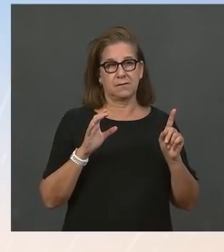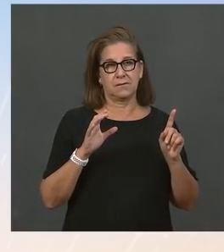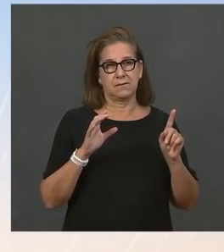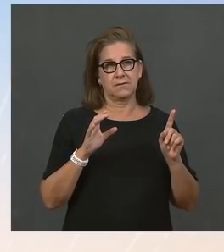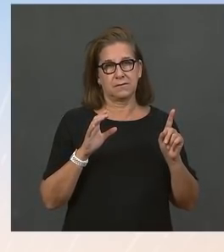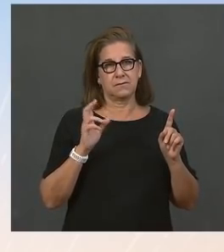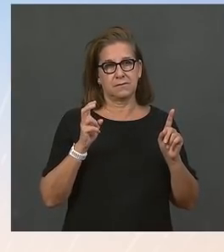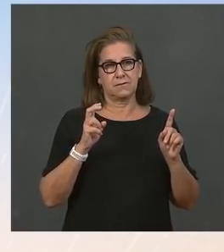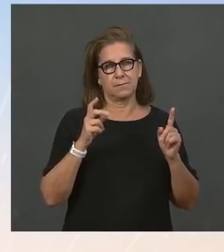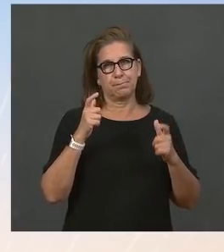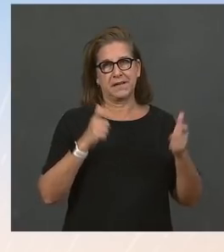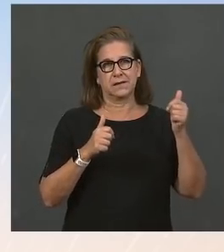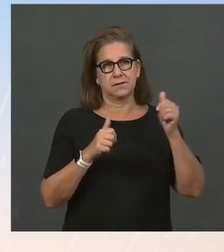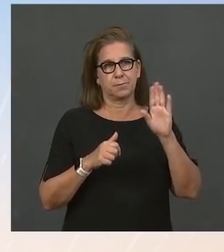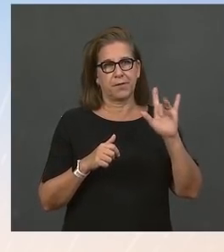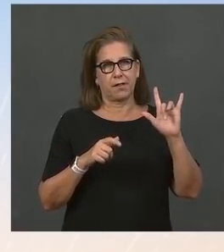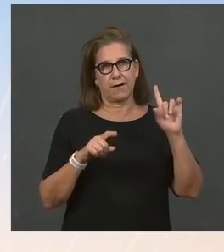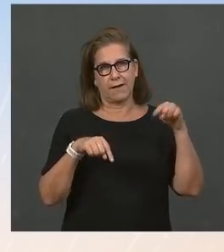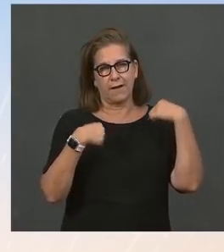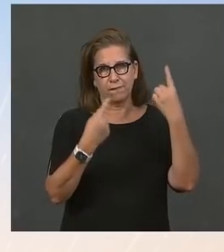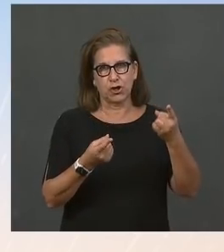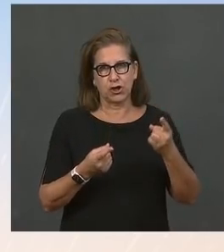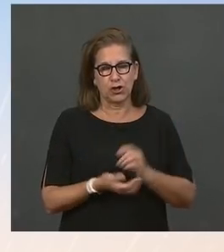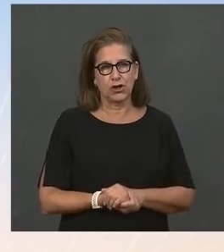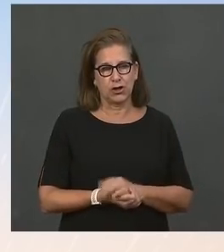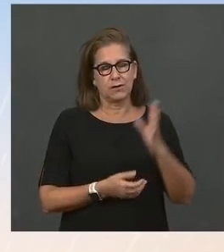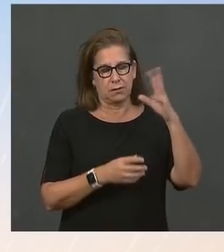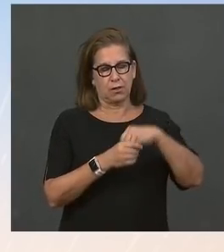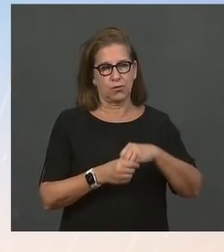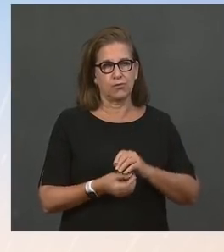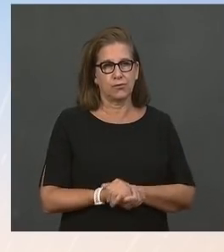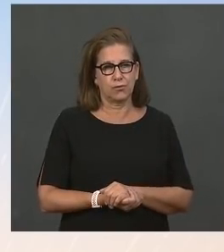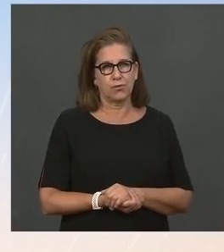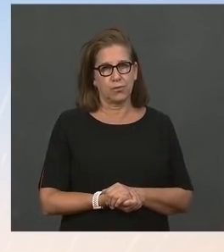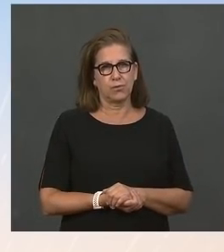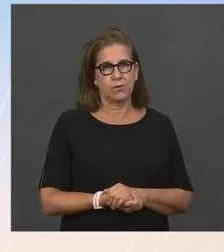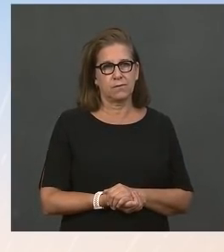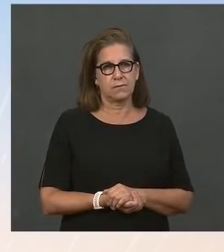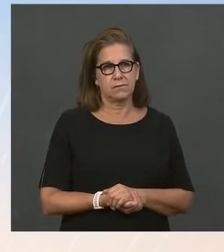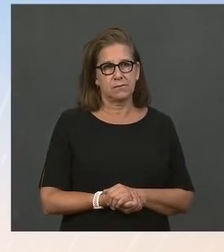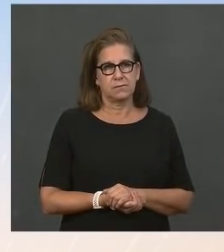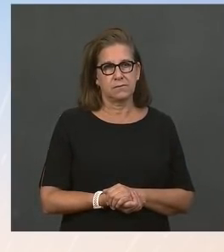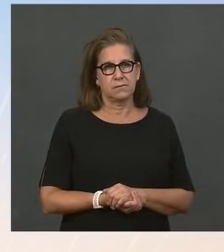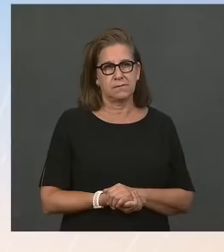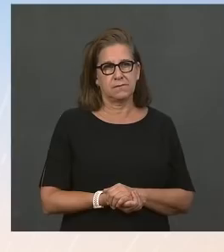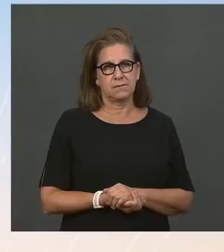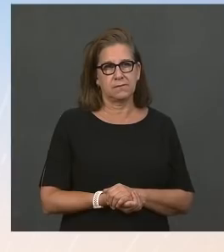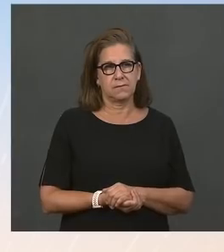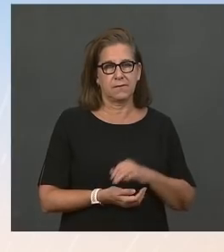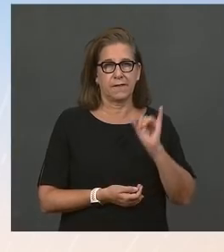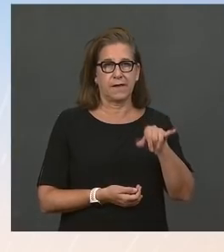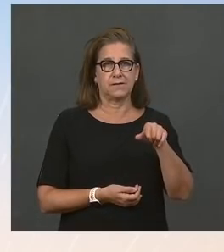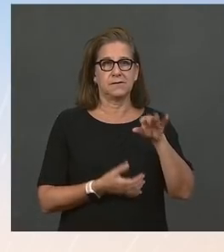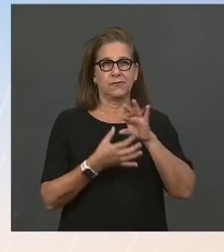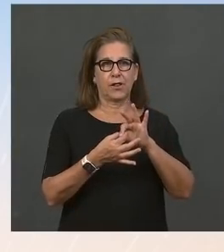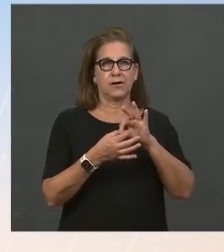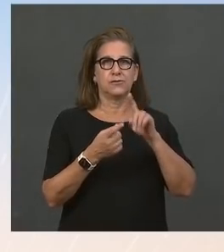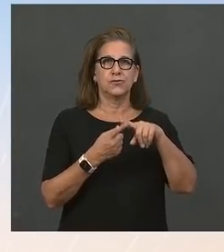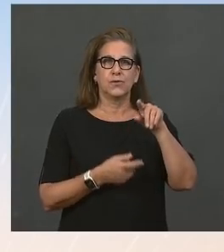said he would entertain the notion of doing away with the filibuster to pass voting rights, and then he added, "And maybe more." What's the "maybe more"?